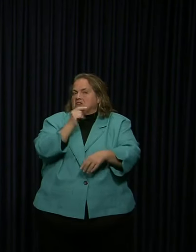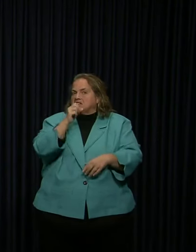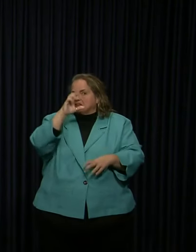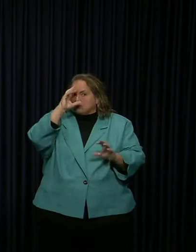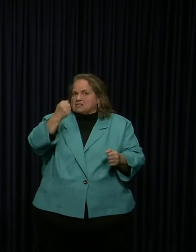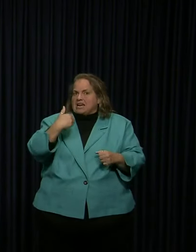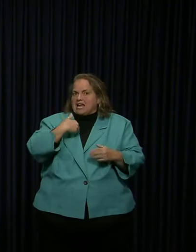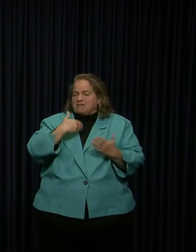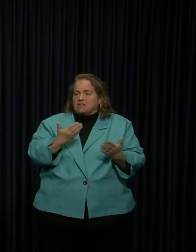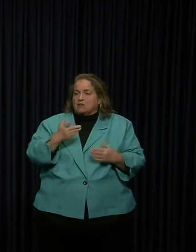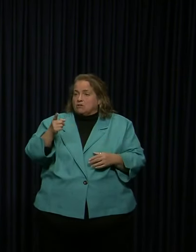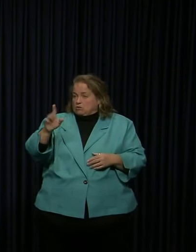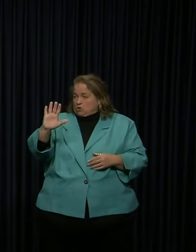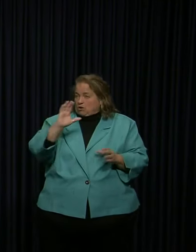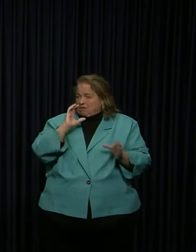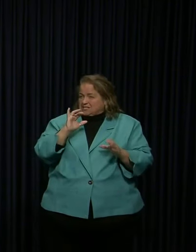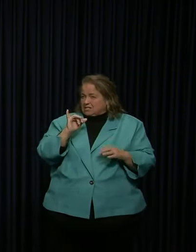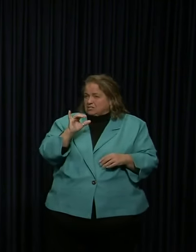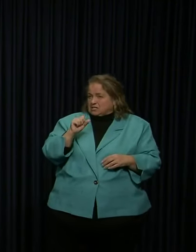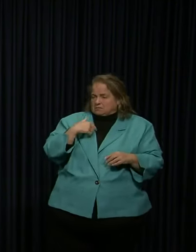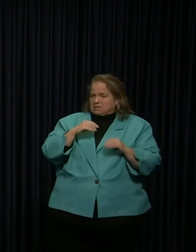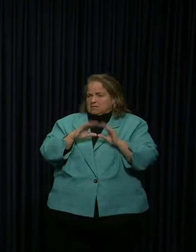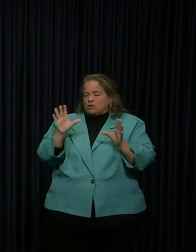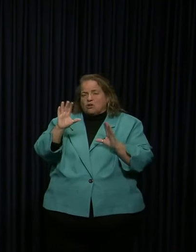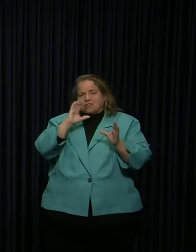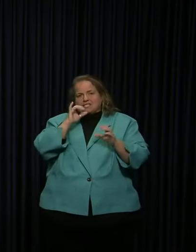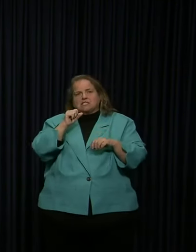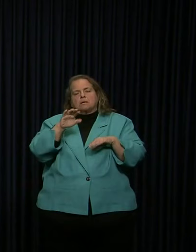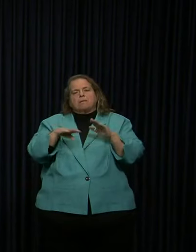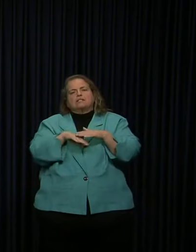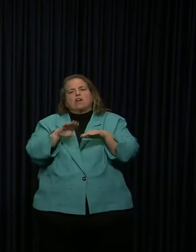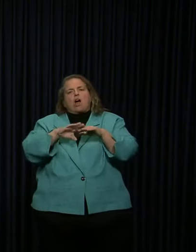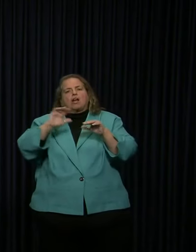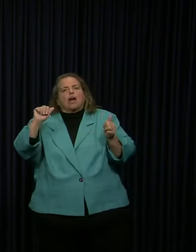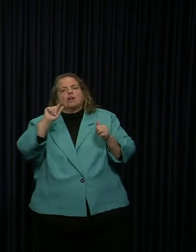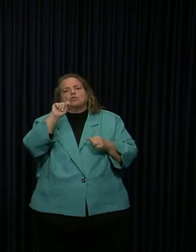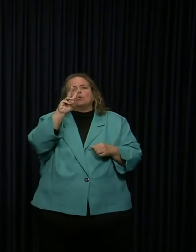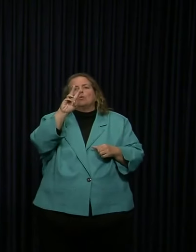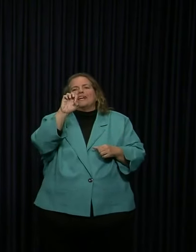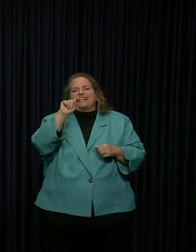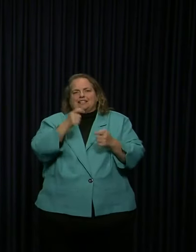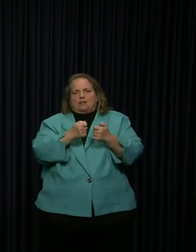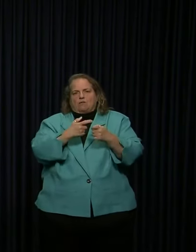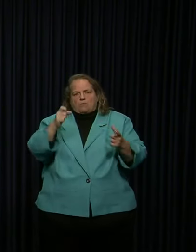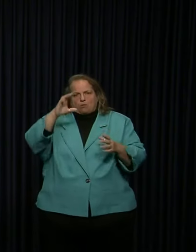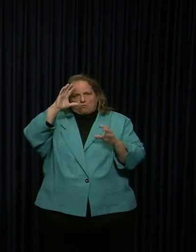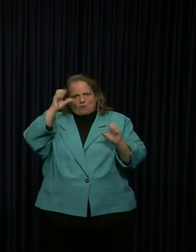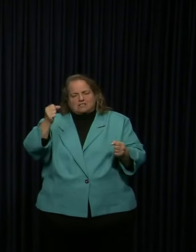ALL WANT TO GIVE VOICE TO THAT AT DIFFERENT TIMES.